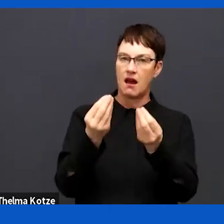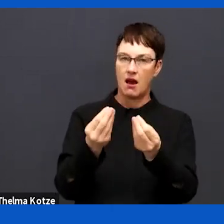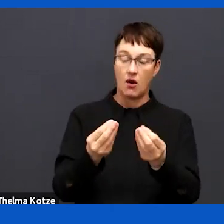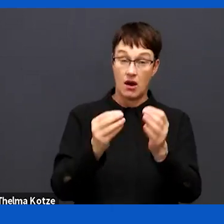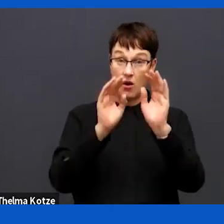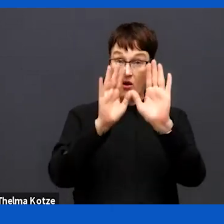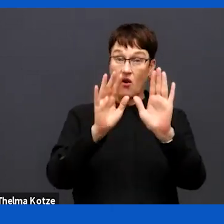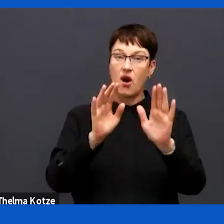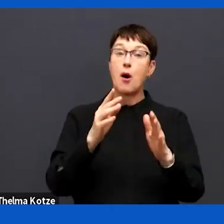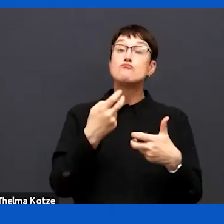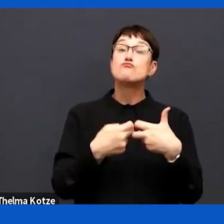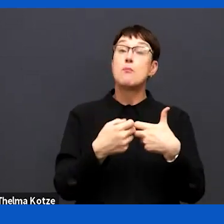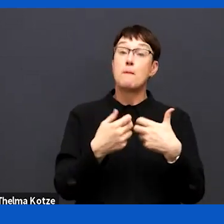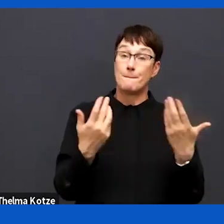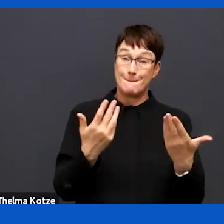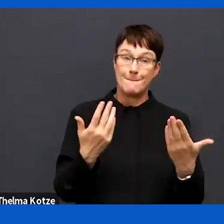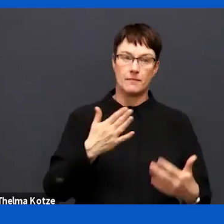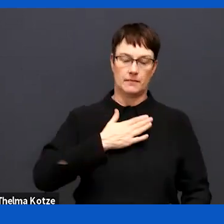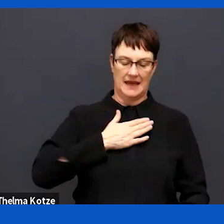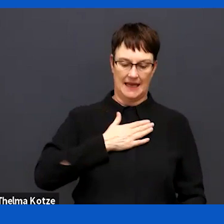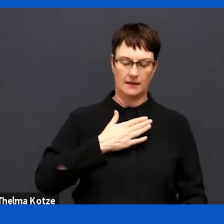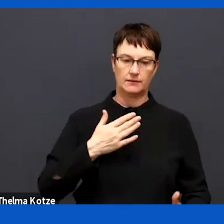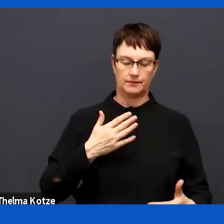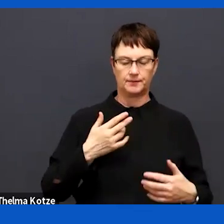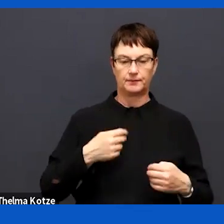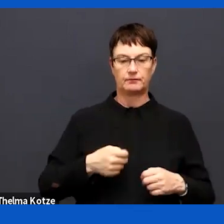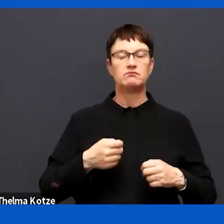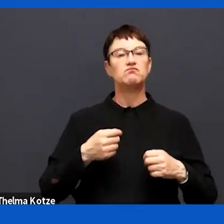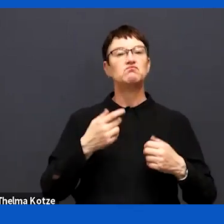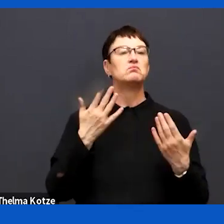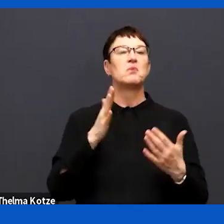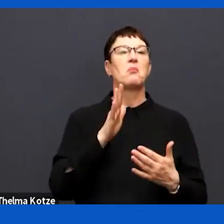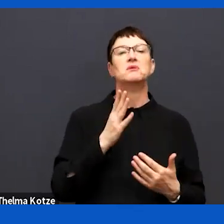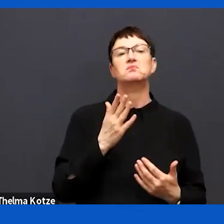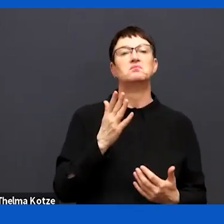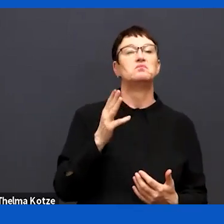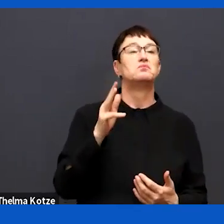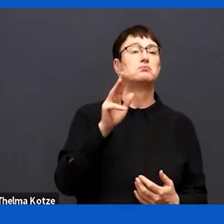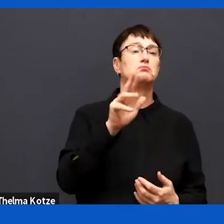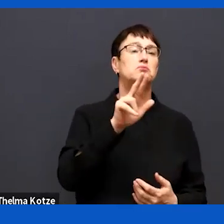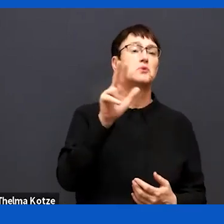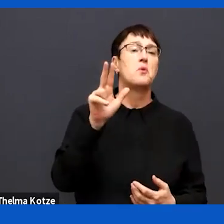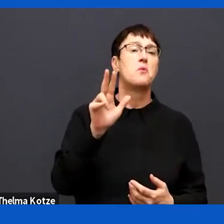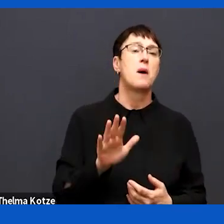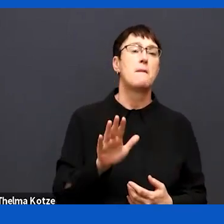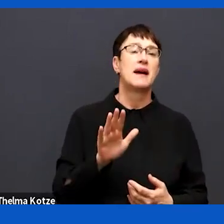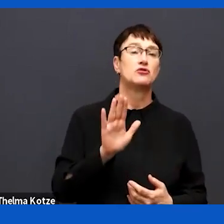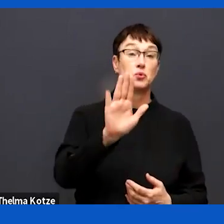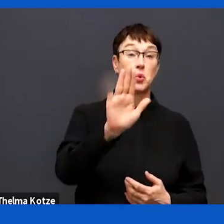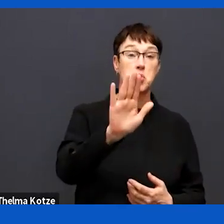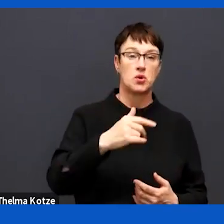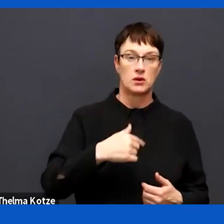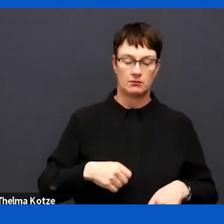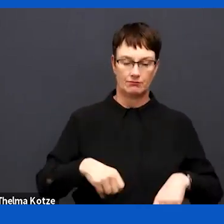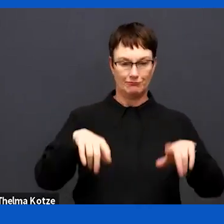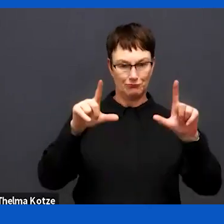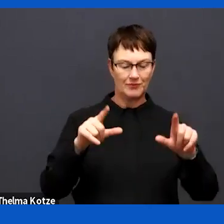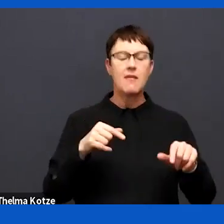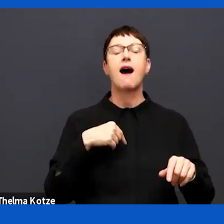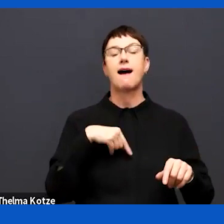and not carried across to the next one. There is no full-on solution for that. It is worth noting